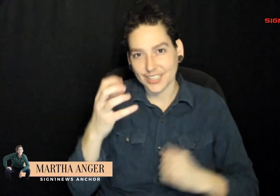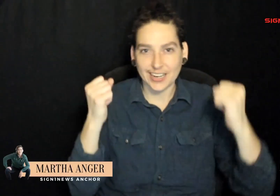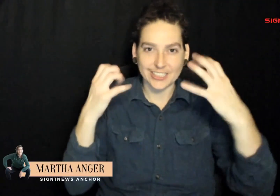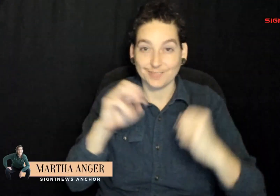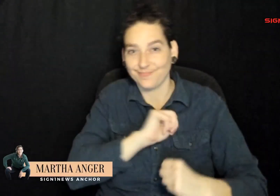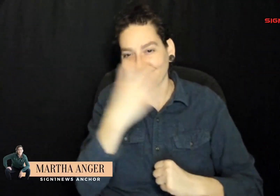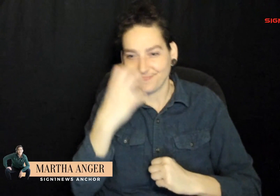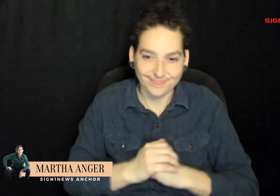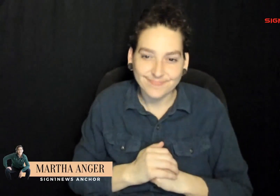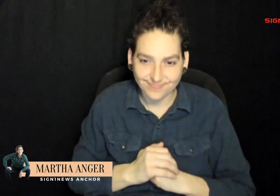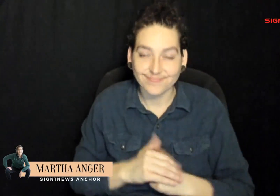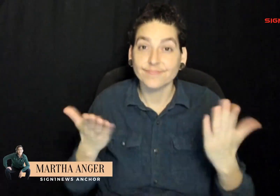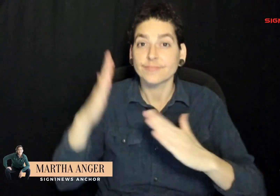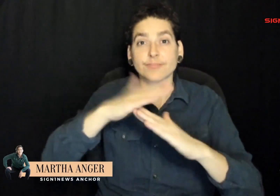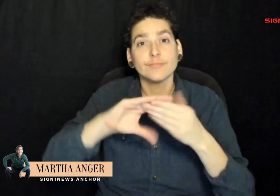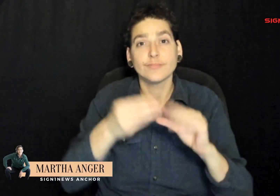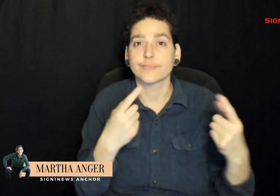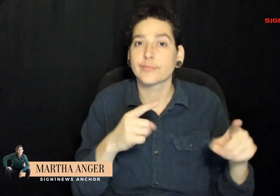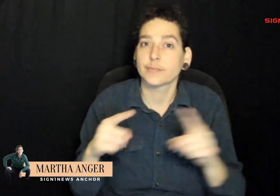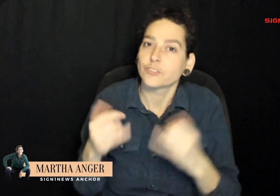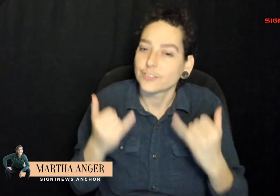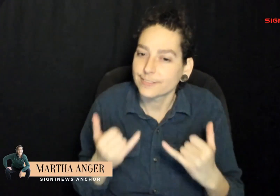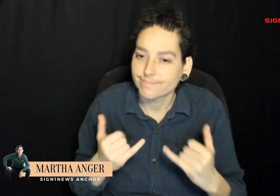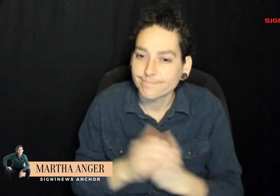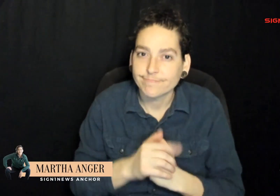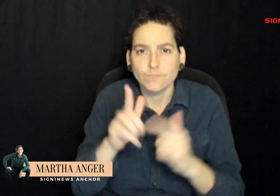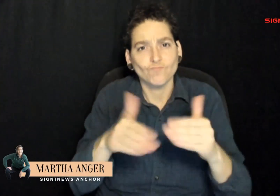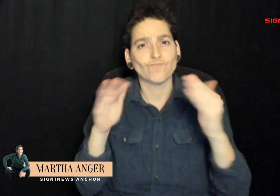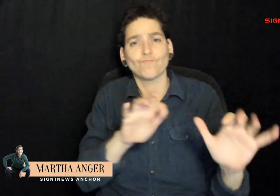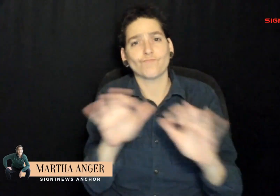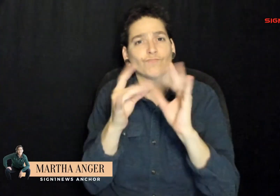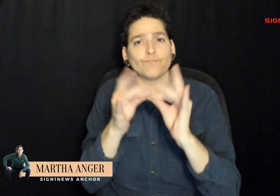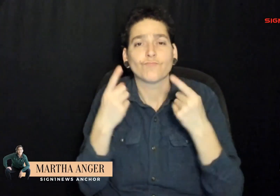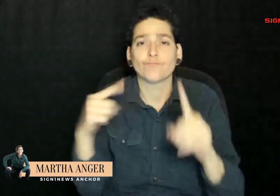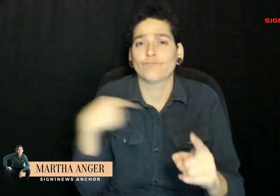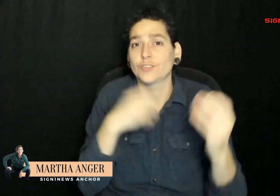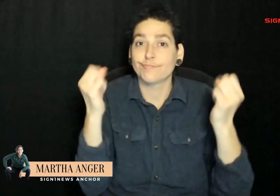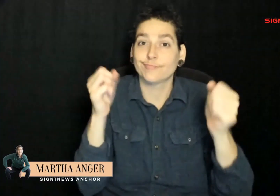Hello everyone I'm Sign1News anchor Martha Anger here's a quick look at the top trending stories making headlines today